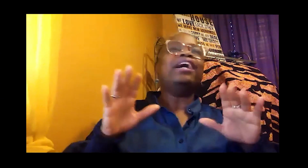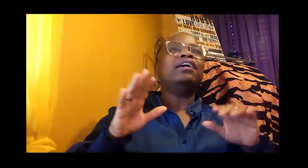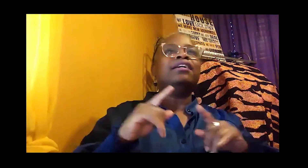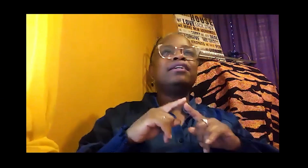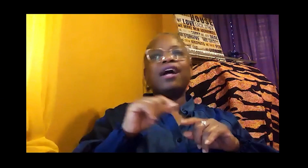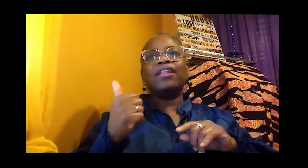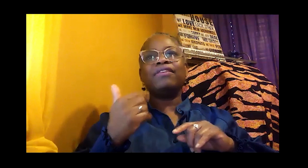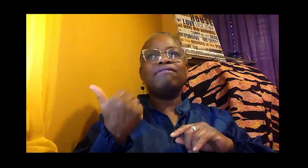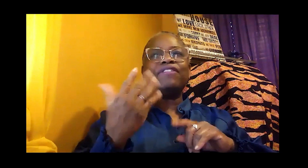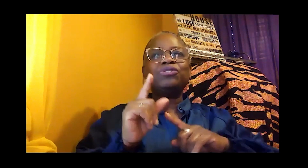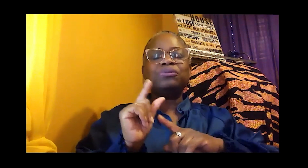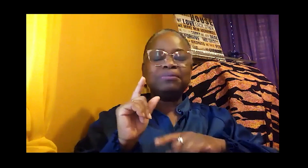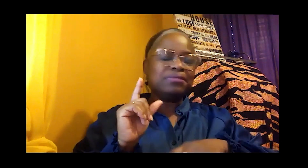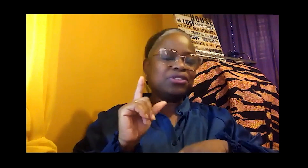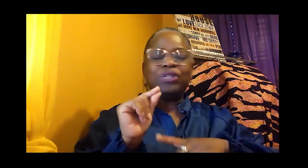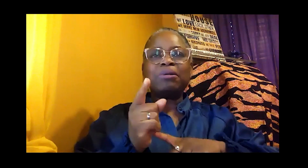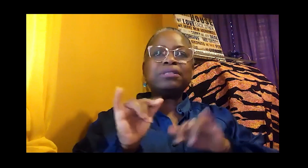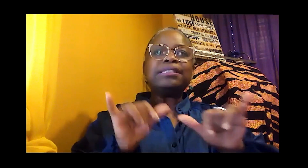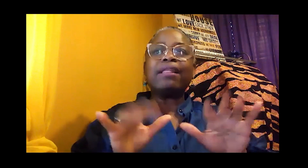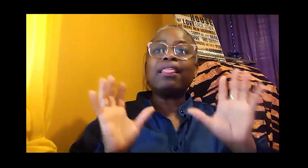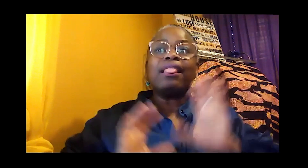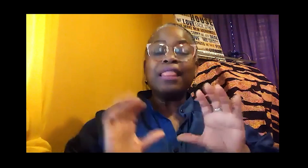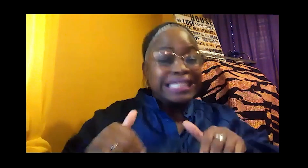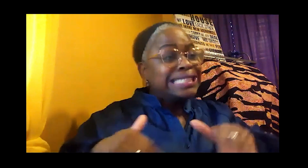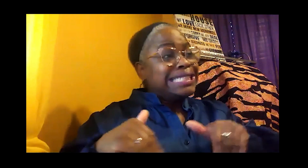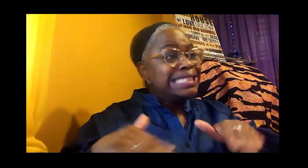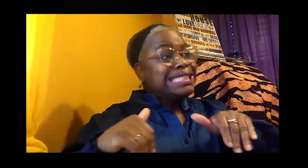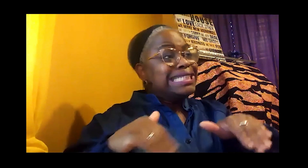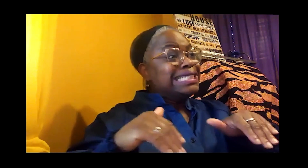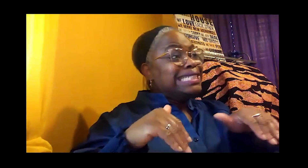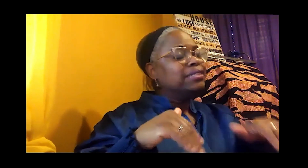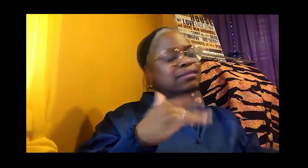gesture. That means it's time to leave twenty minutes later. Ushers are still making attempts